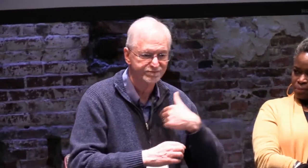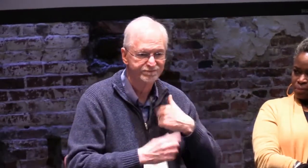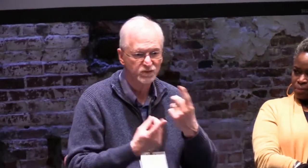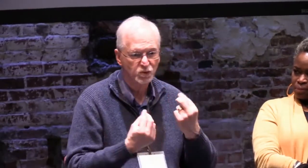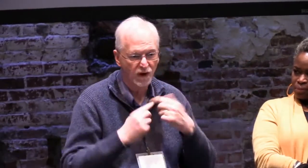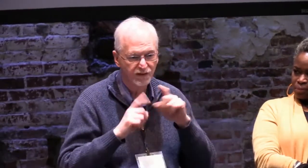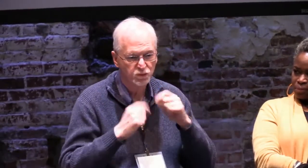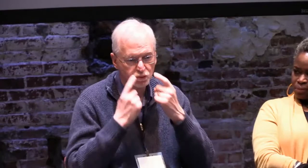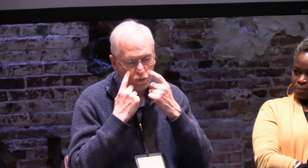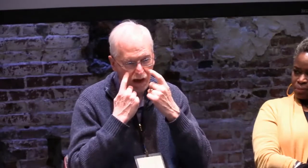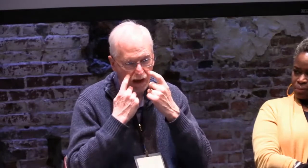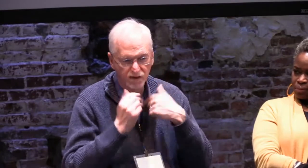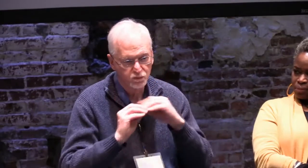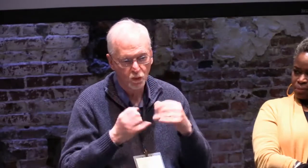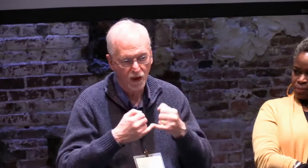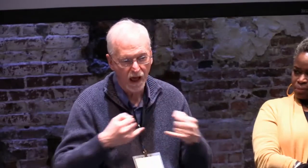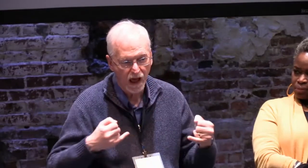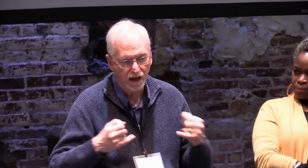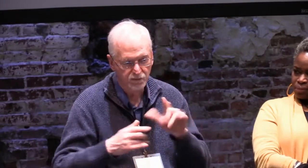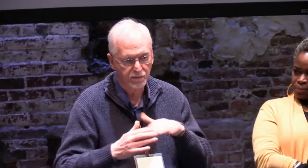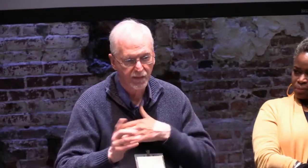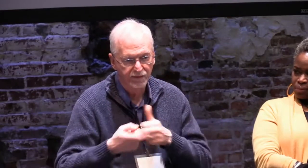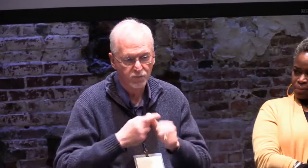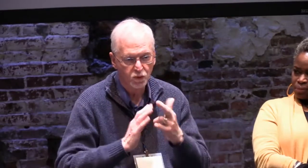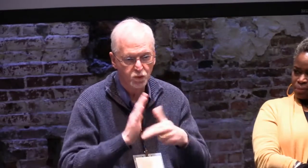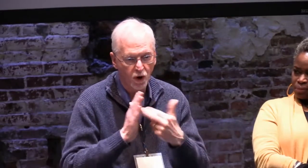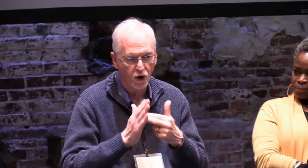I remember going home one time, on the way home from school, I was crying,